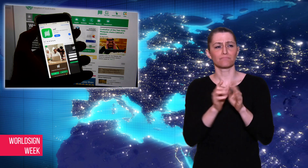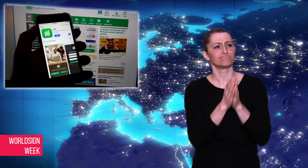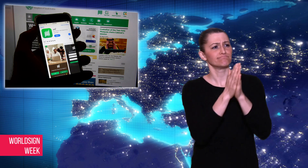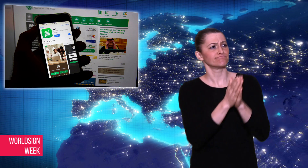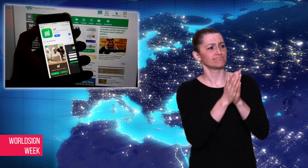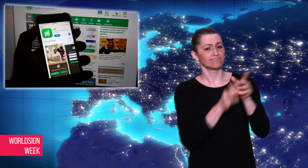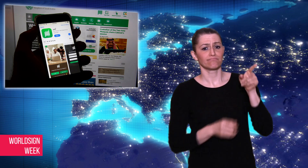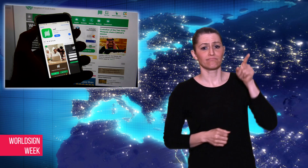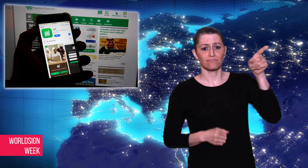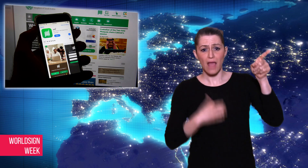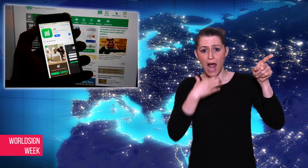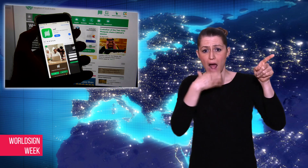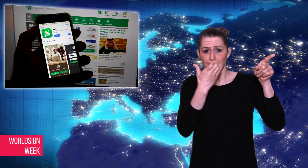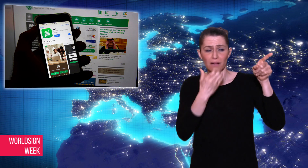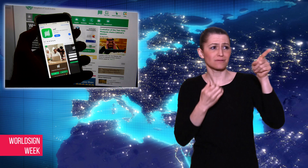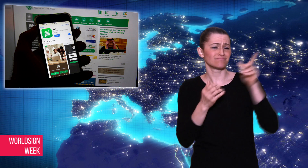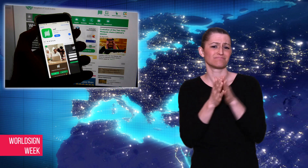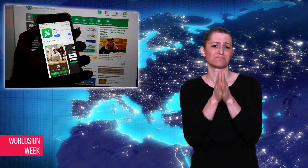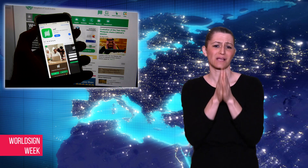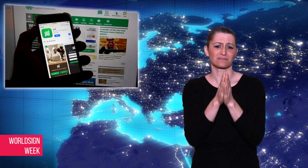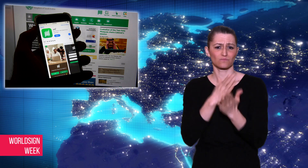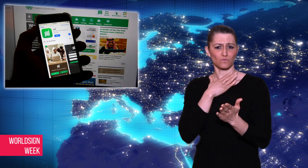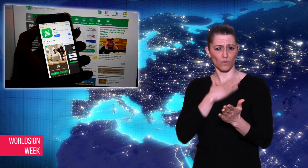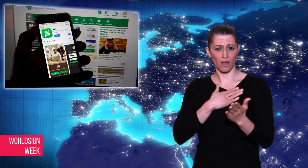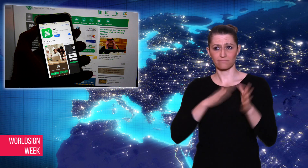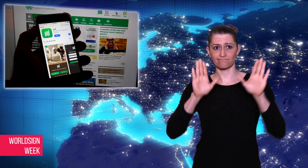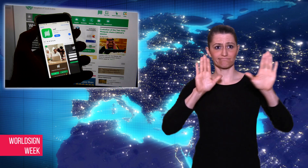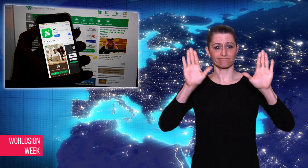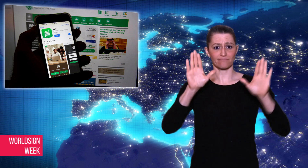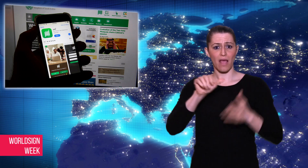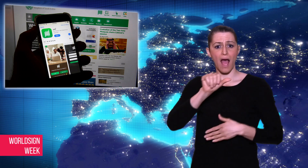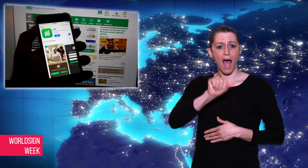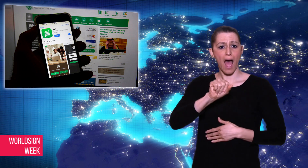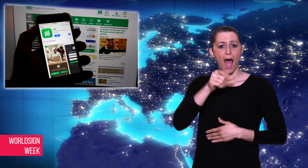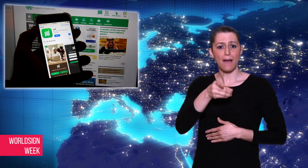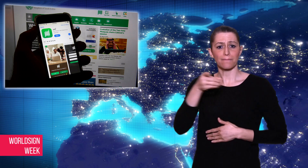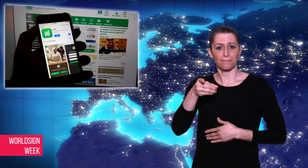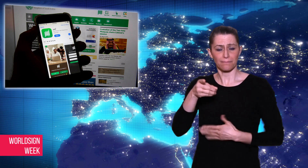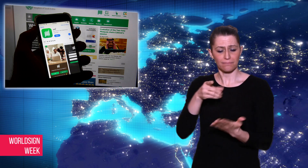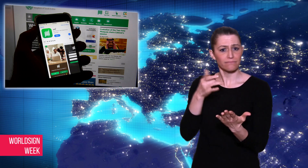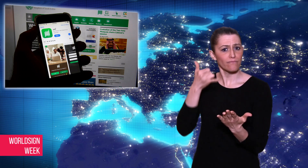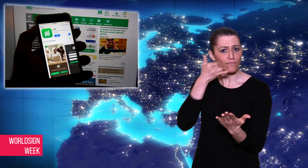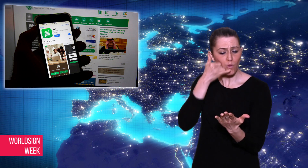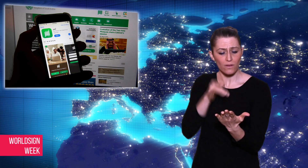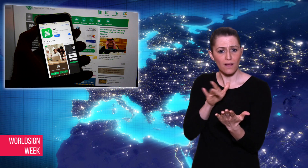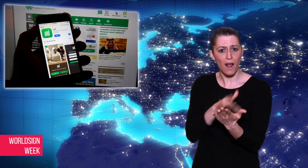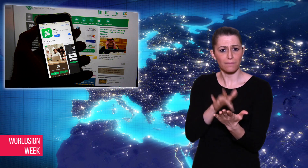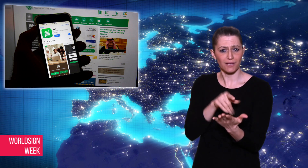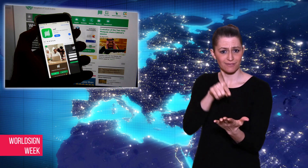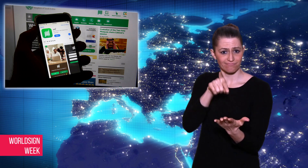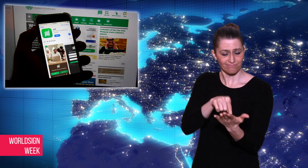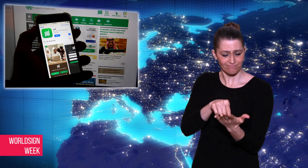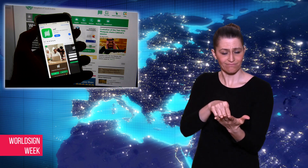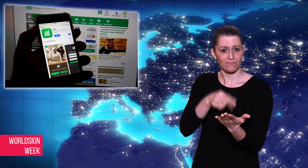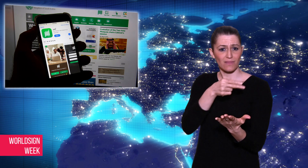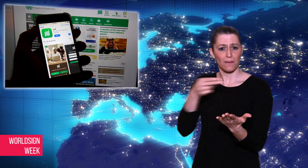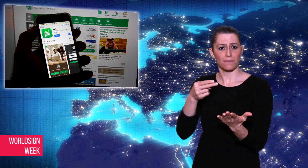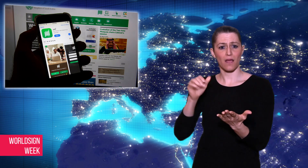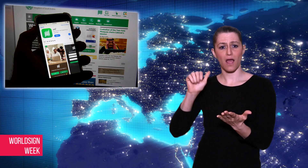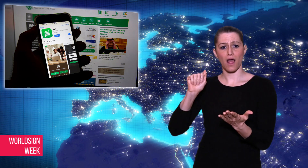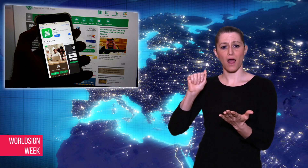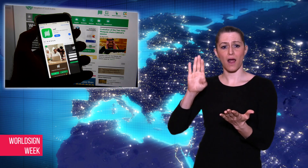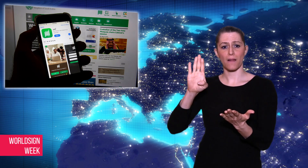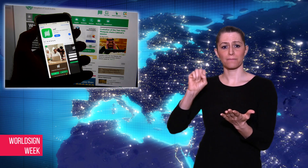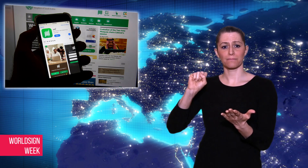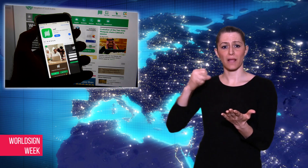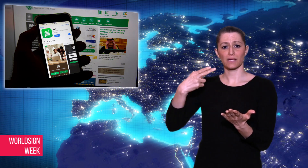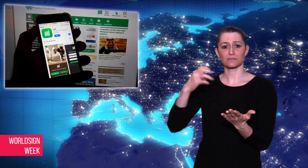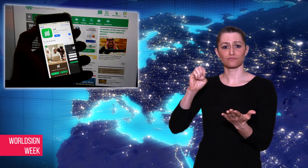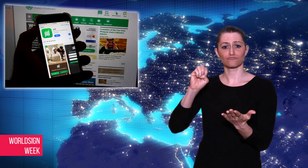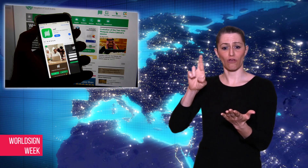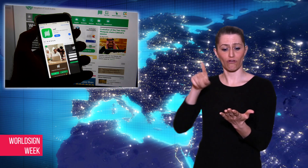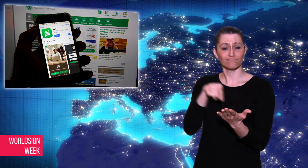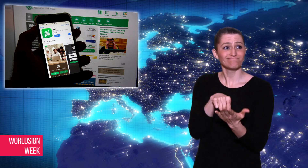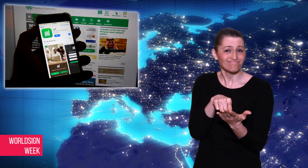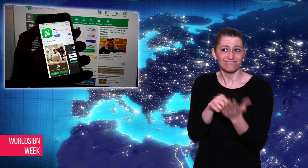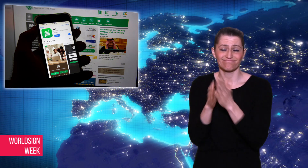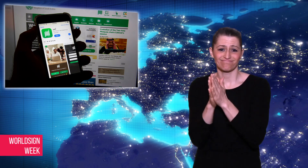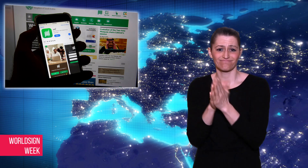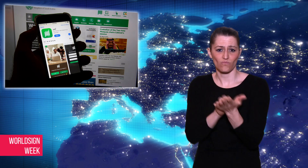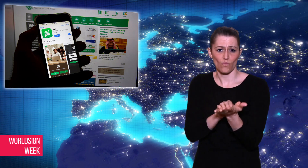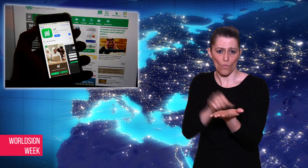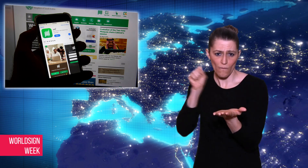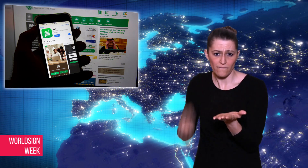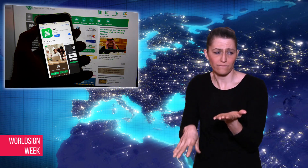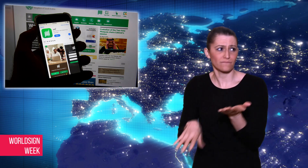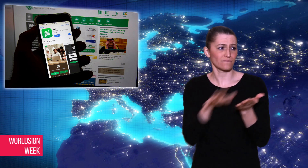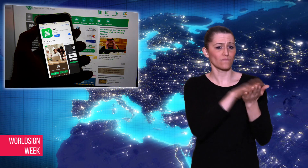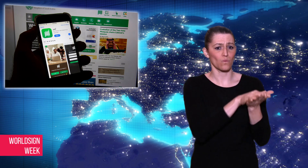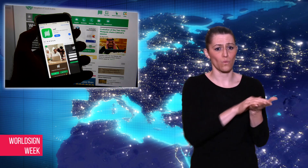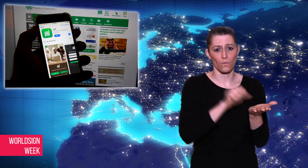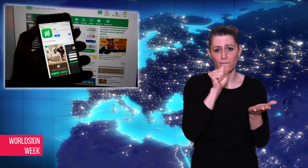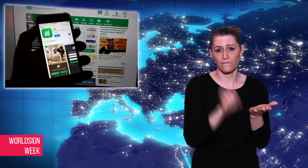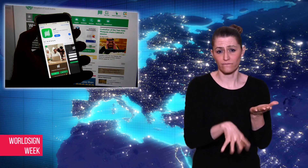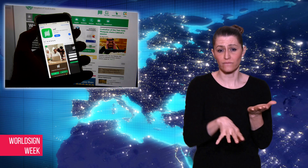Apple to remove a Saudi app, Absher from their app stores.